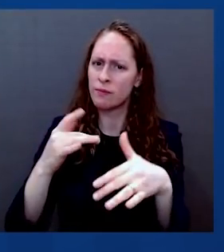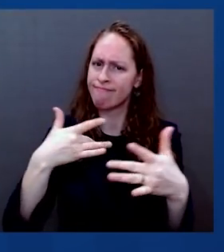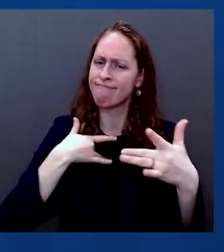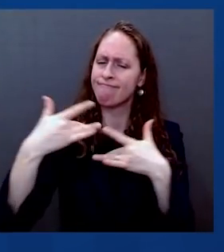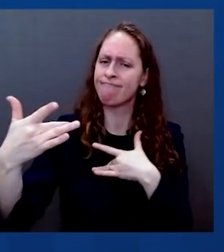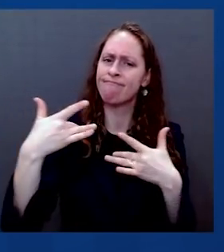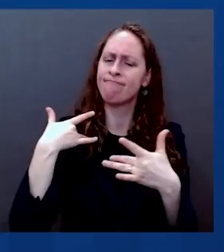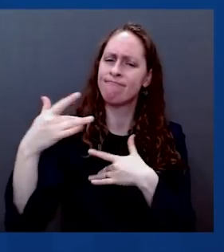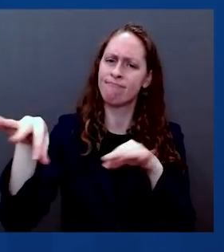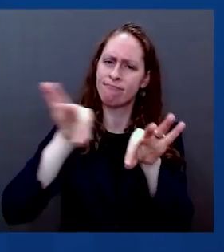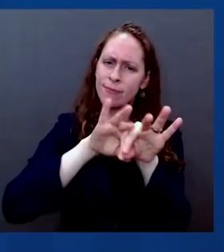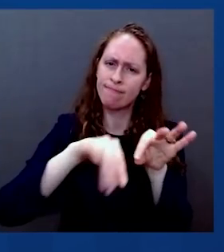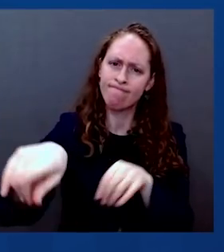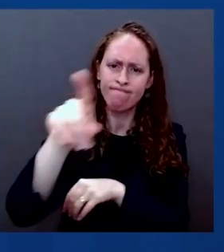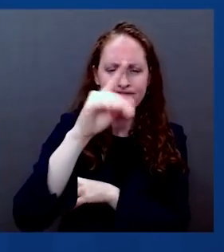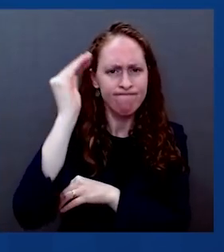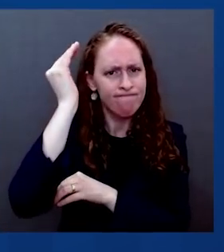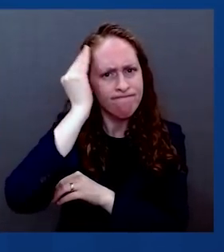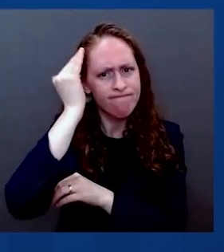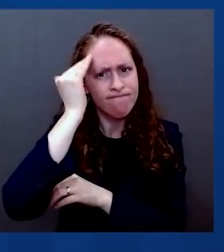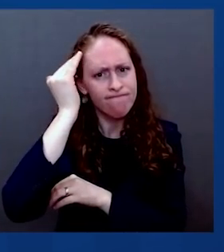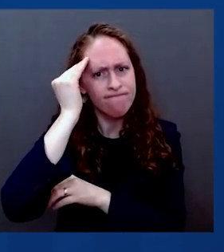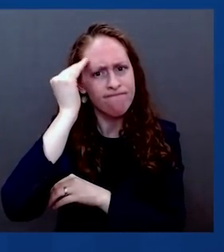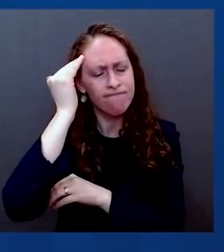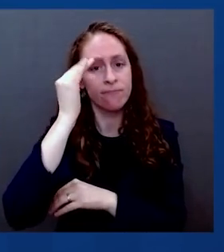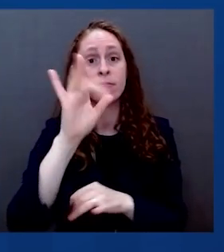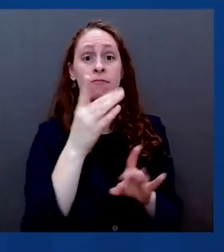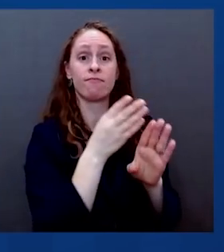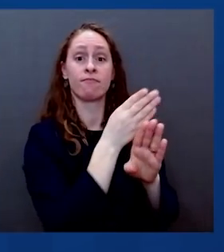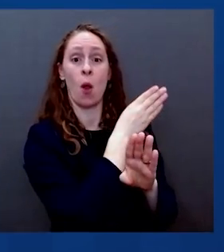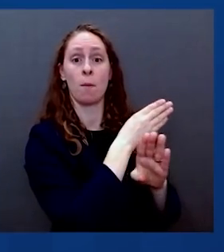anyone who votes against them. Simple as that.